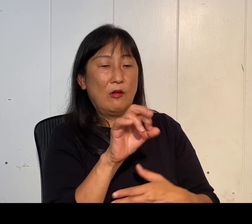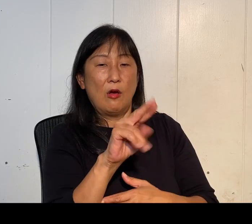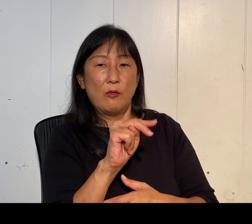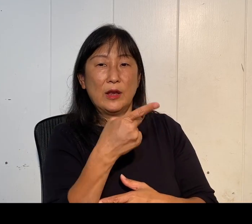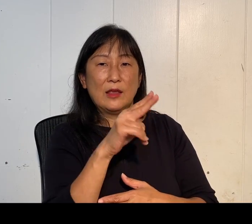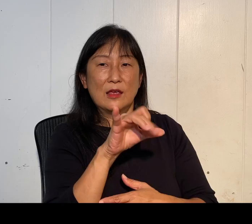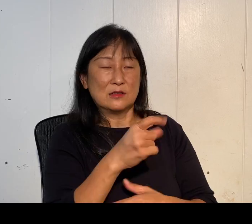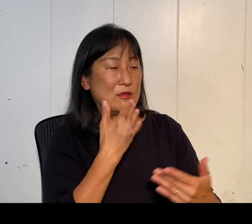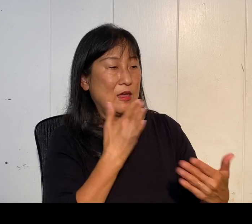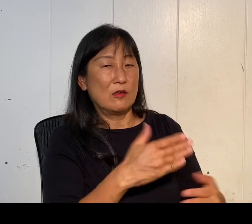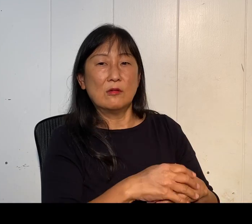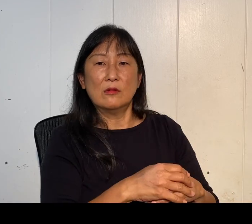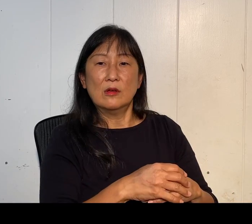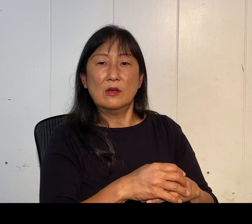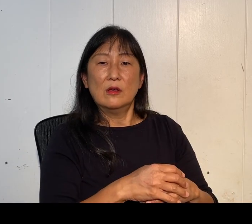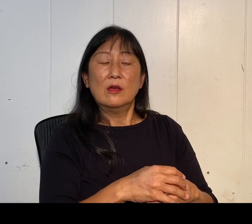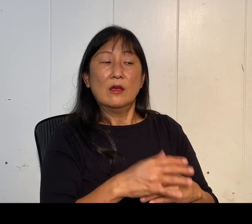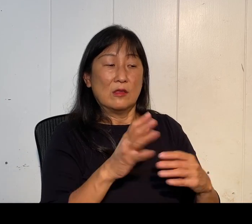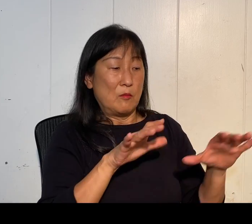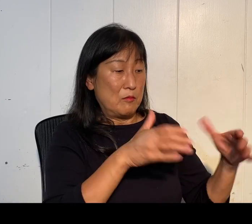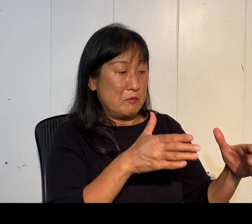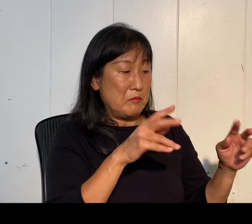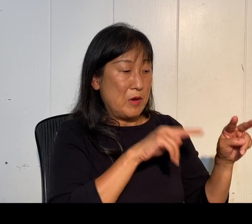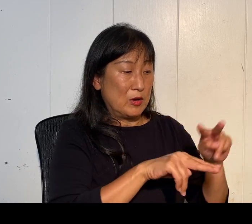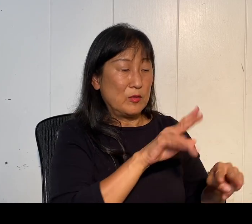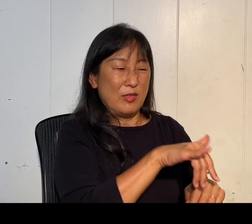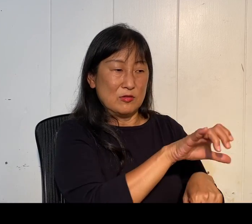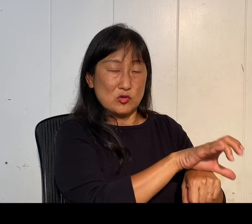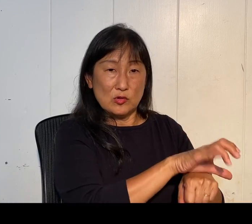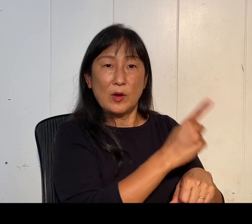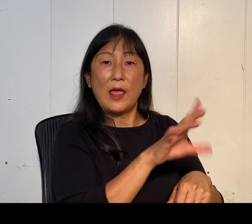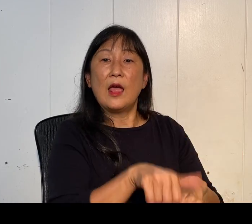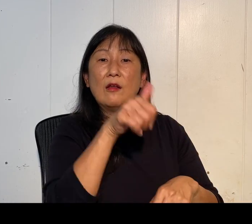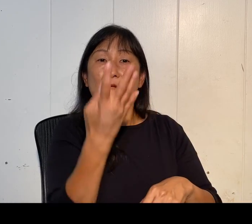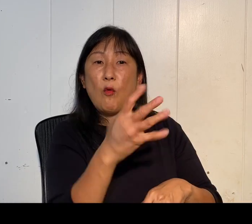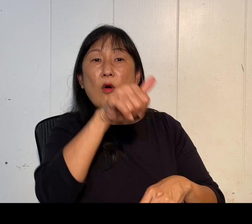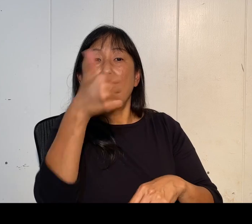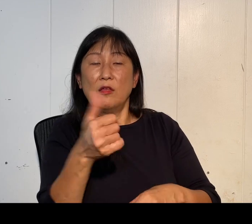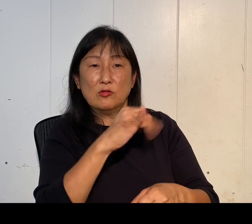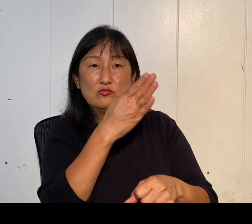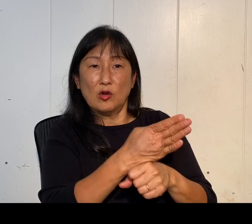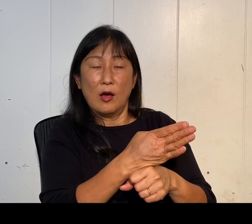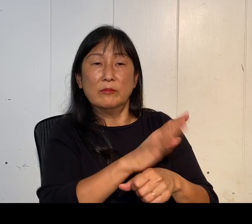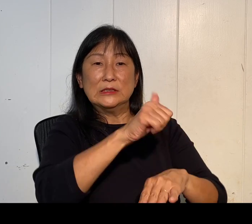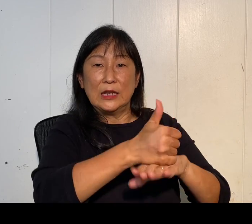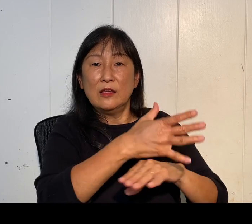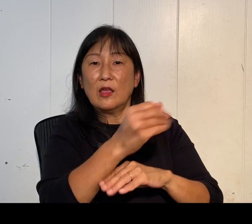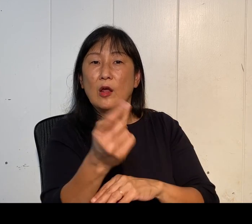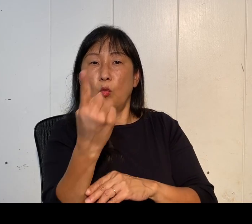In addition to the place of worship cluster, the Kauai District Health Office is monitoring clusters at four other occupational settings and one social gathering